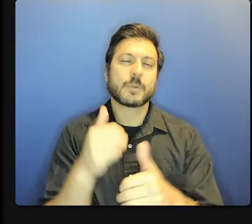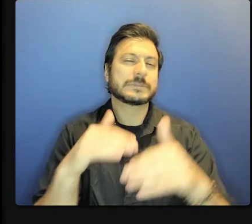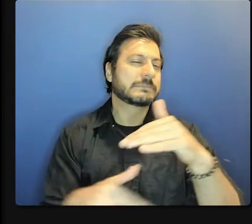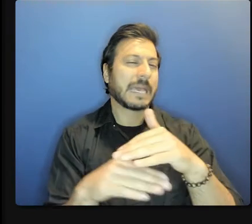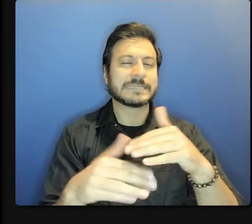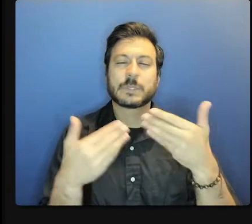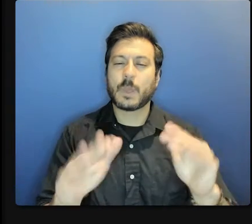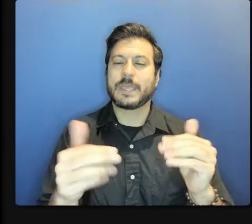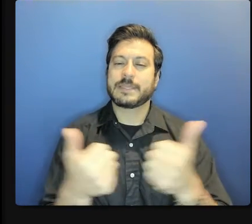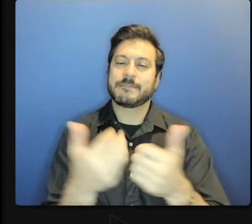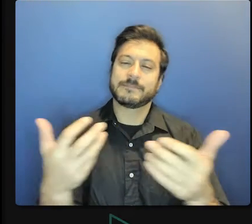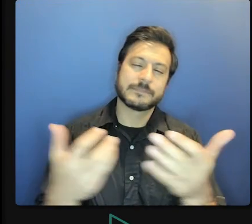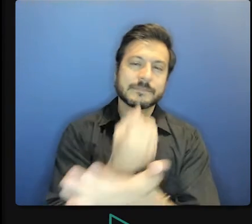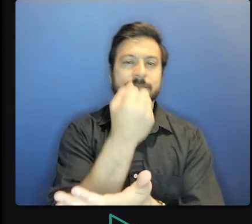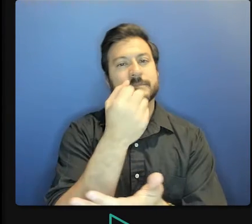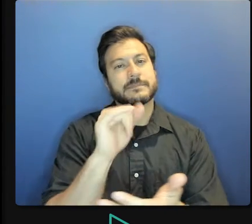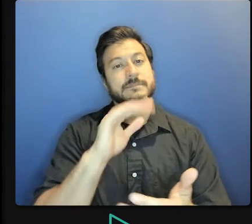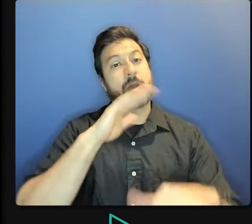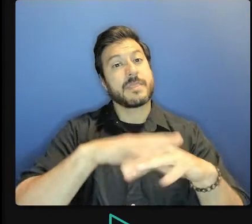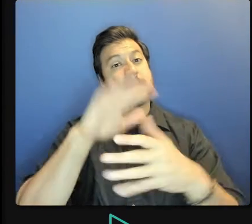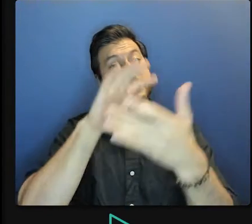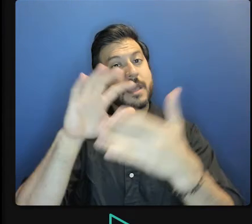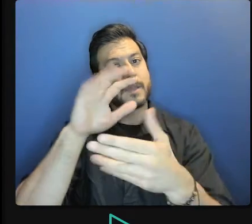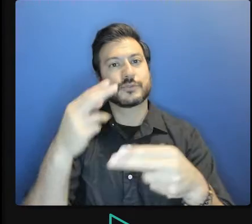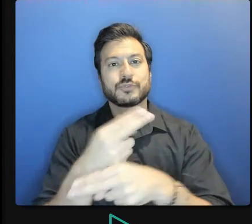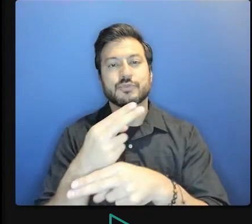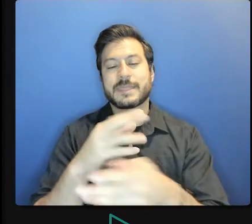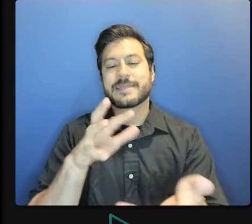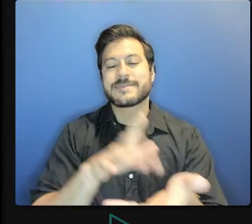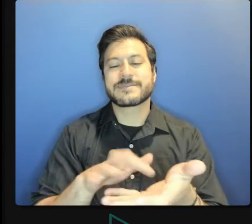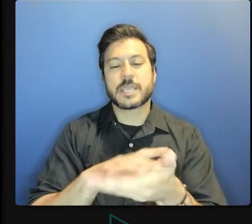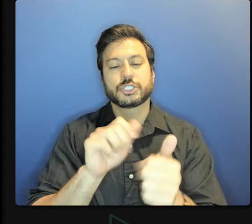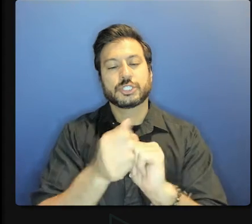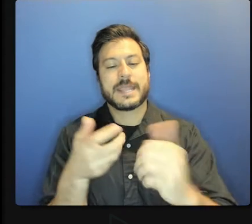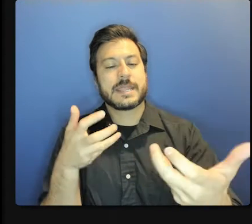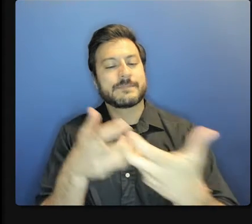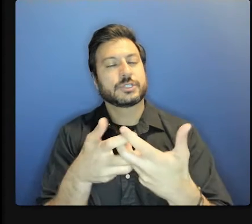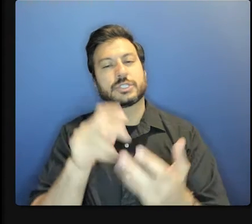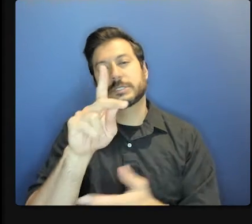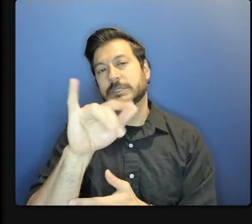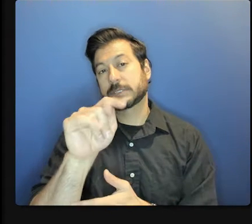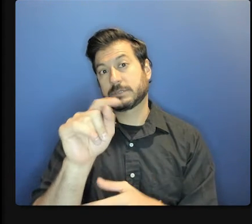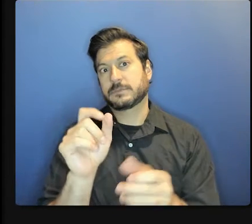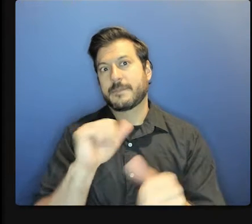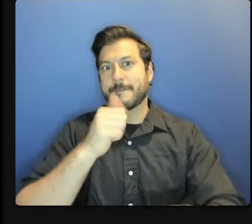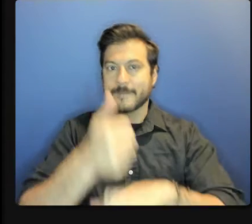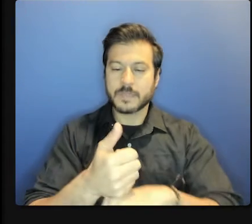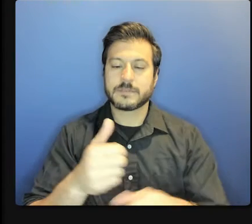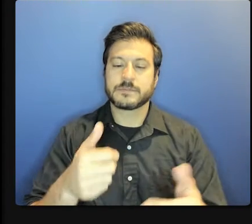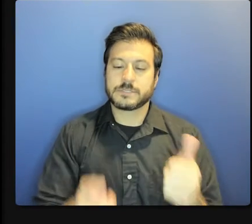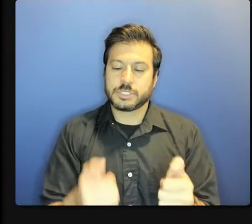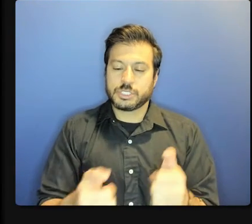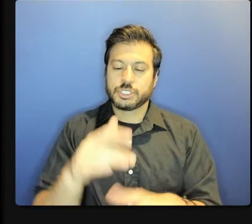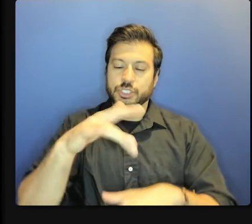The most basic way for a game to take advantage of being on the cloud, is to use the Touch Adaptation Kit to build touch controls for your game.